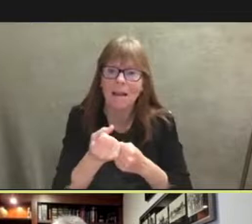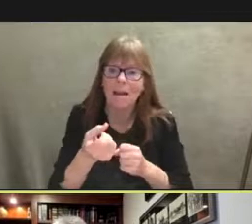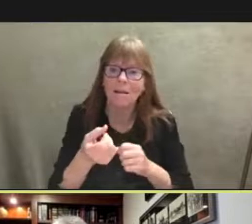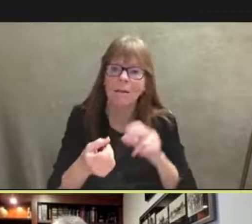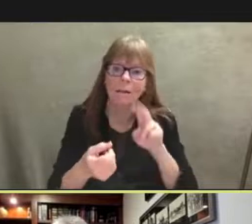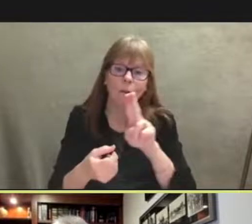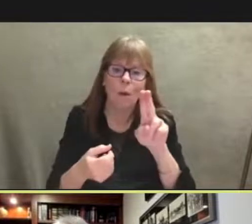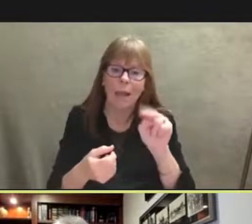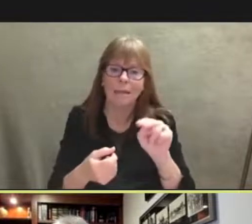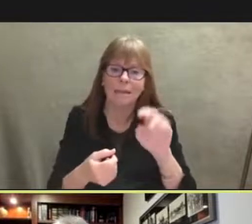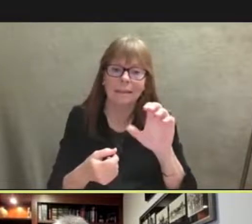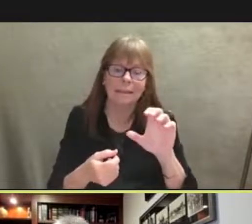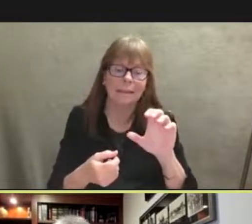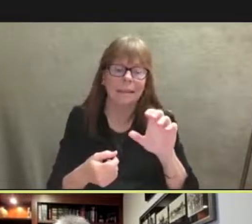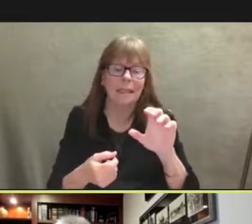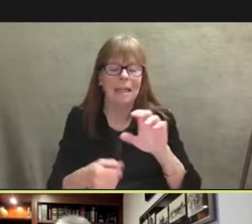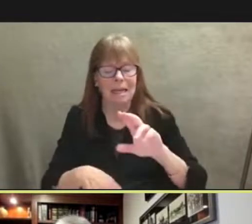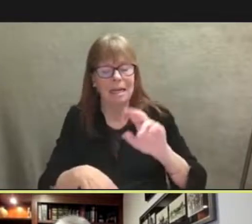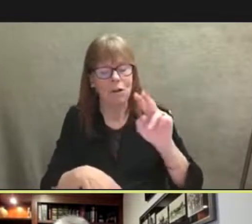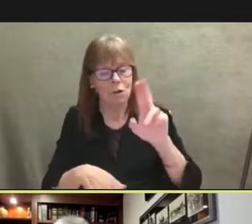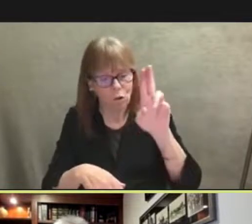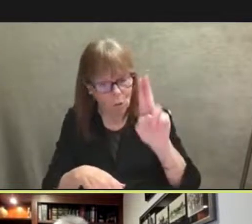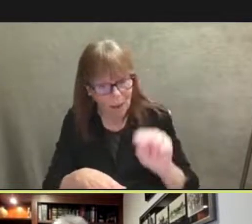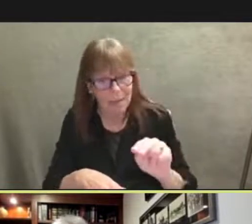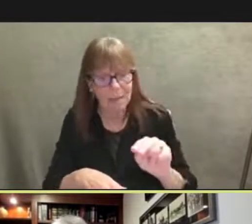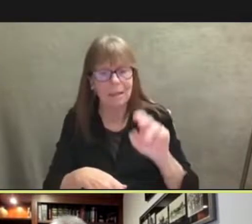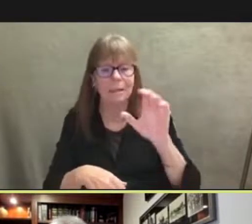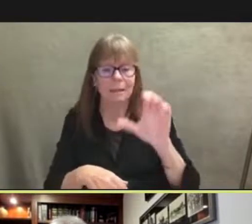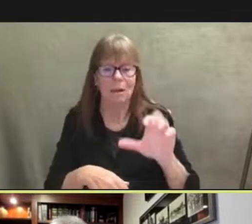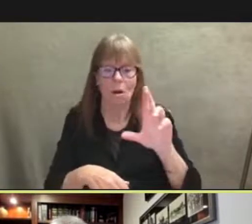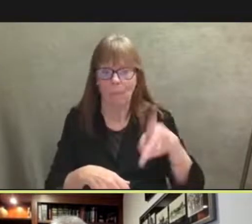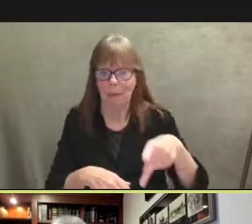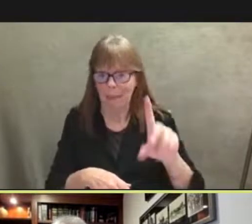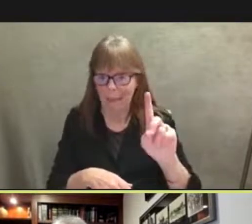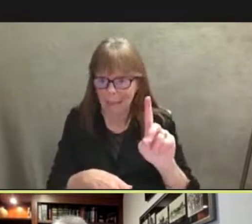Nation’s Convention on the Rights of Persons with Disabilities. The topic of civil rights, cultural